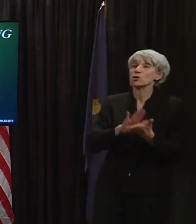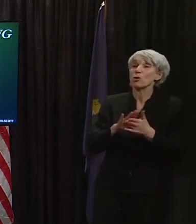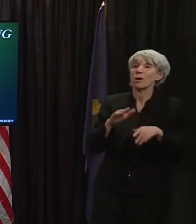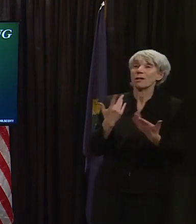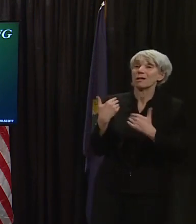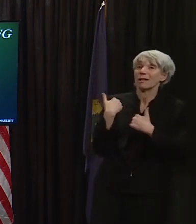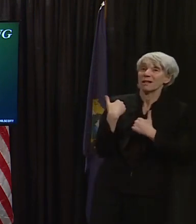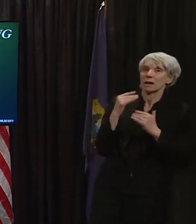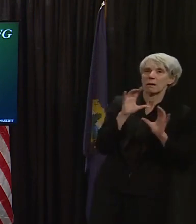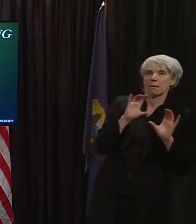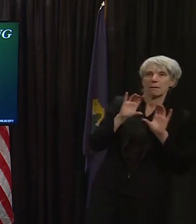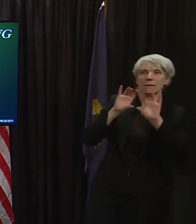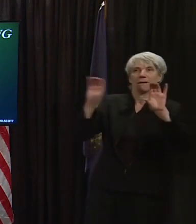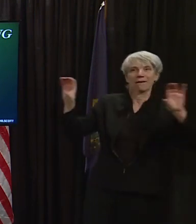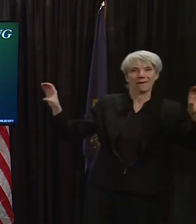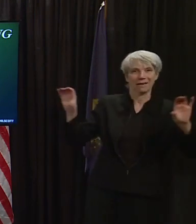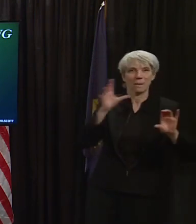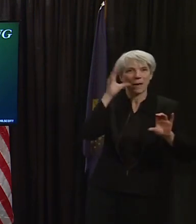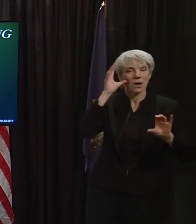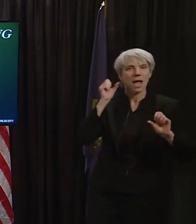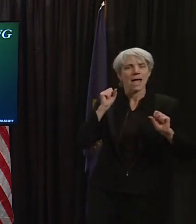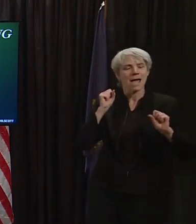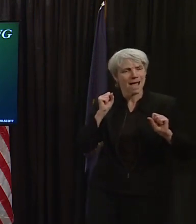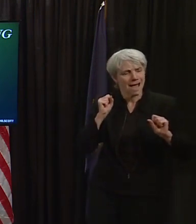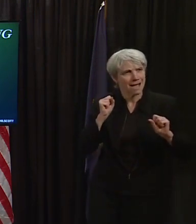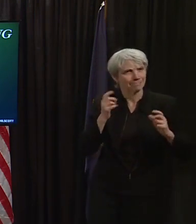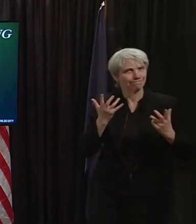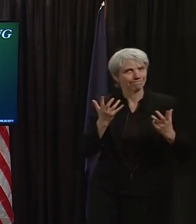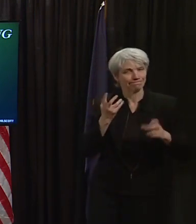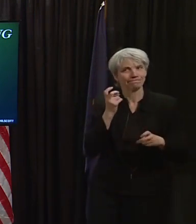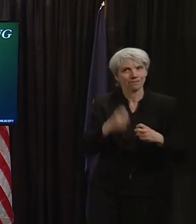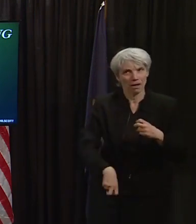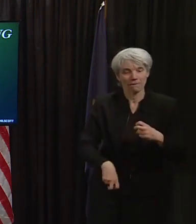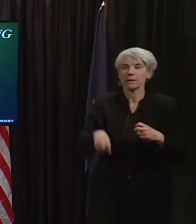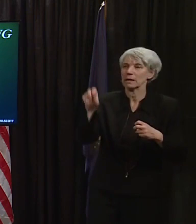will actually help parents and caregivers make decisions about illness